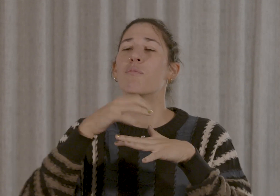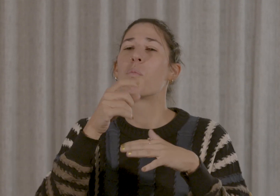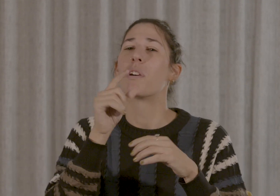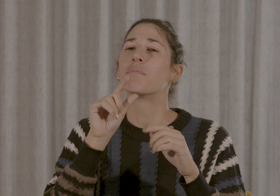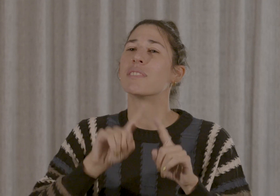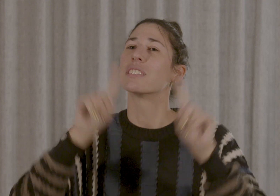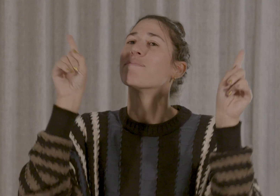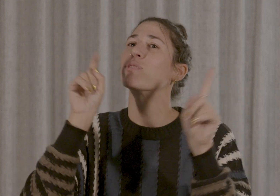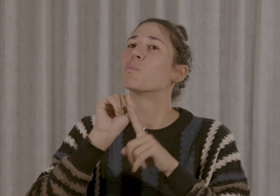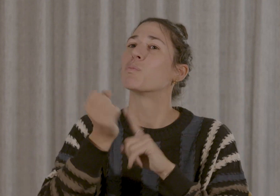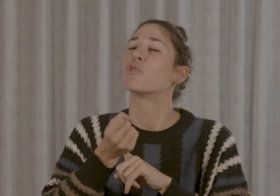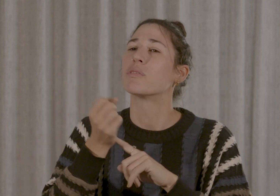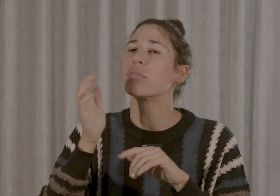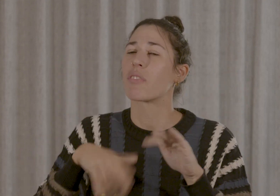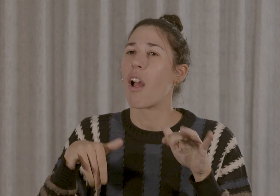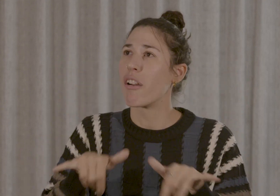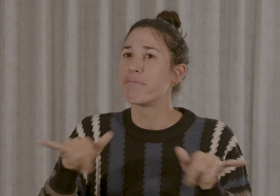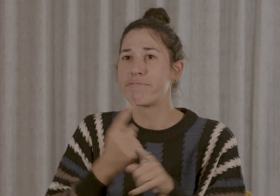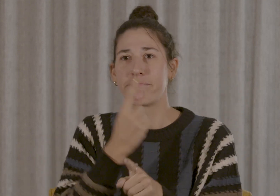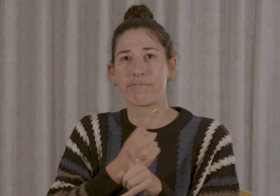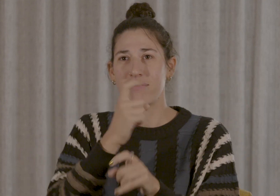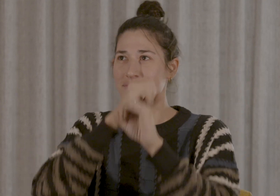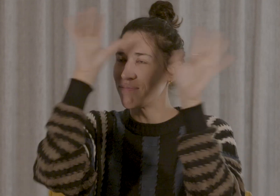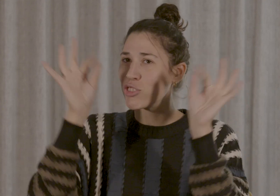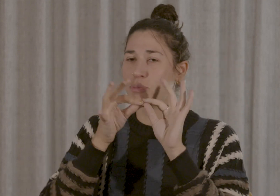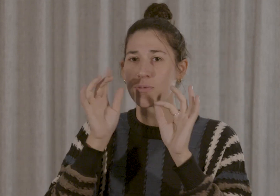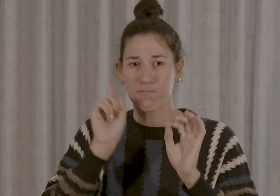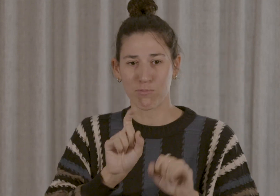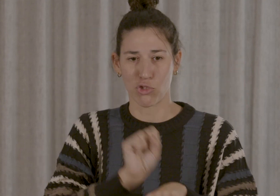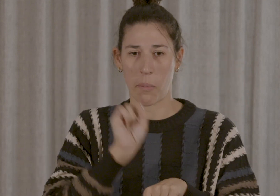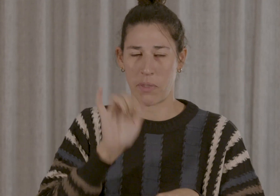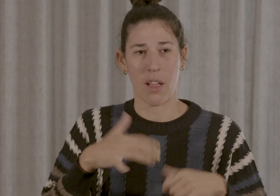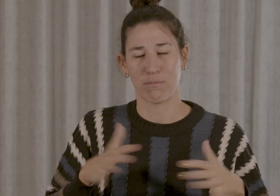It's not that I needed to have interpreters by my side continuously, study abroad is just different.